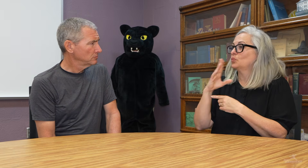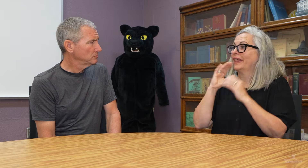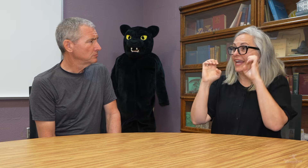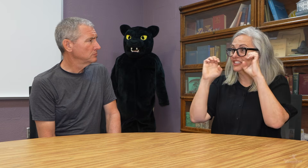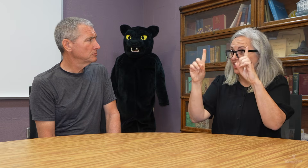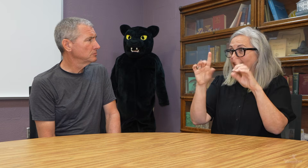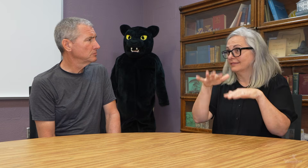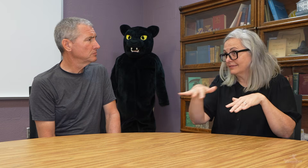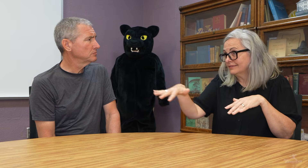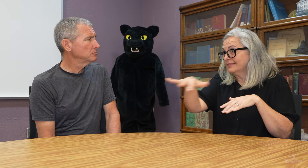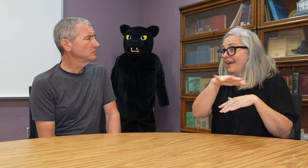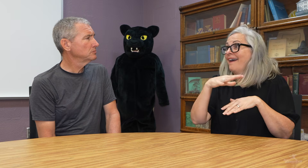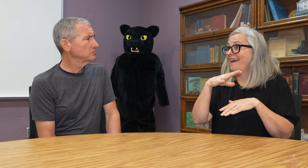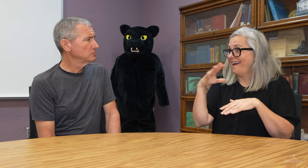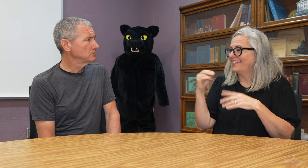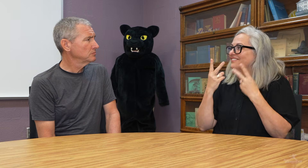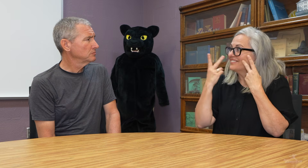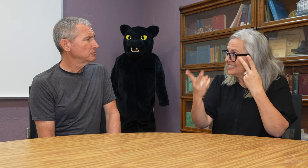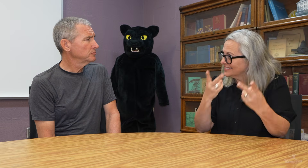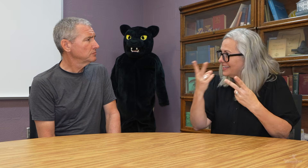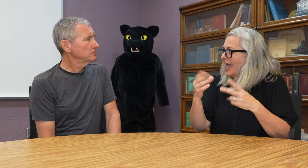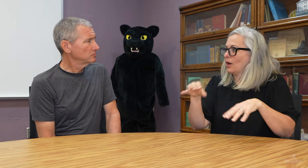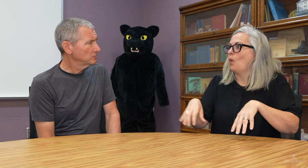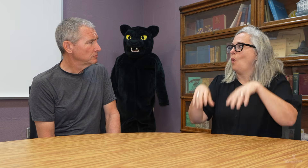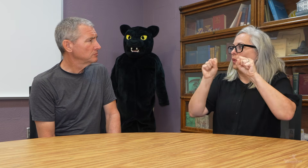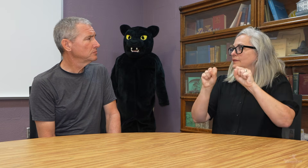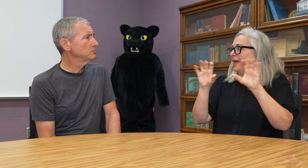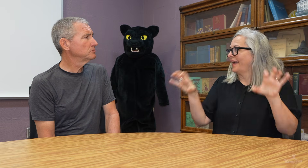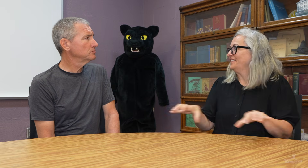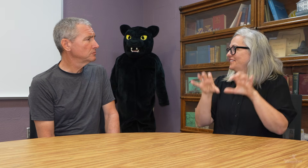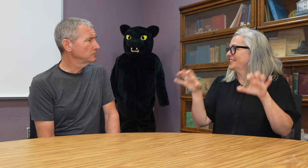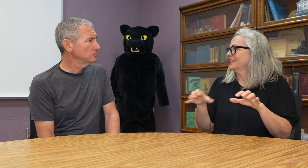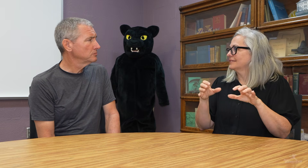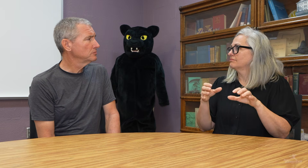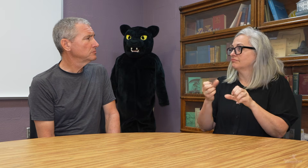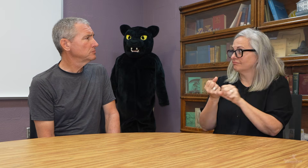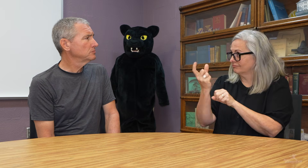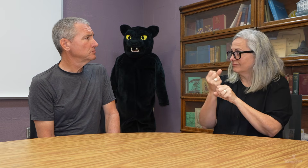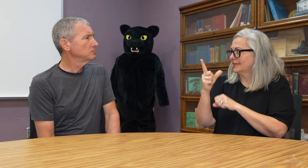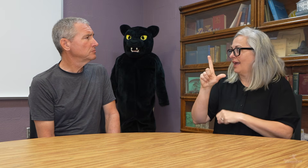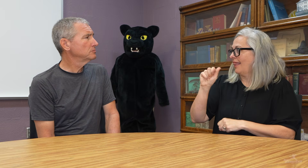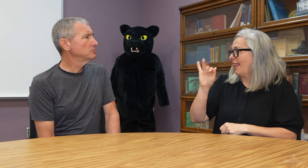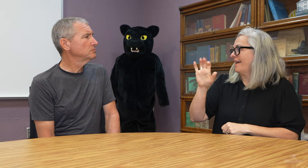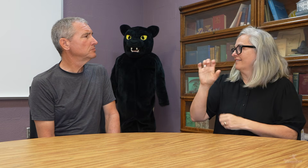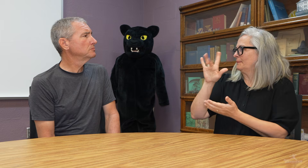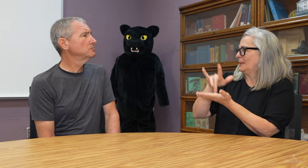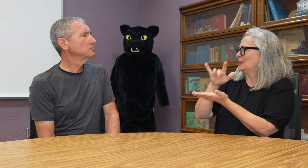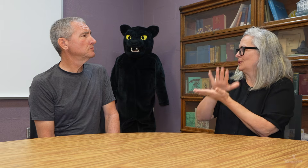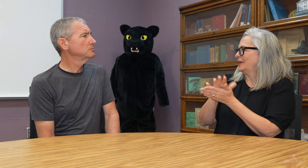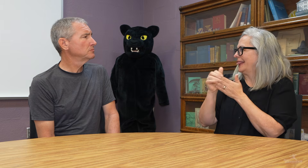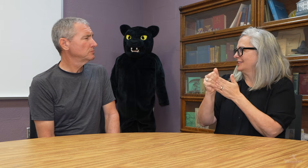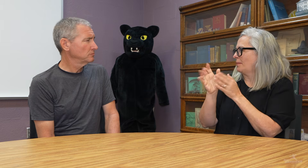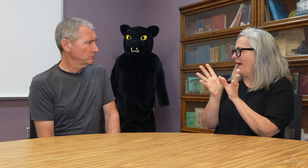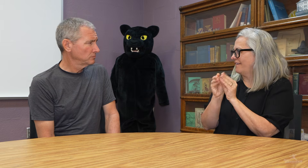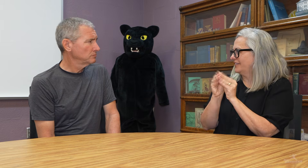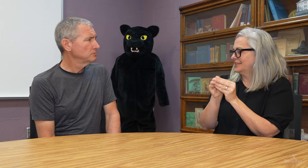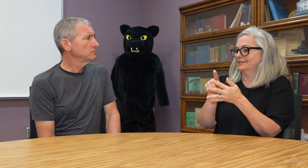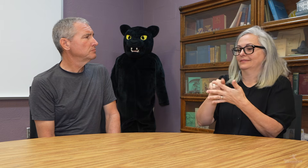It includes education, school visits, and hosting annual activities like the LIFE Middle School Leadership Conference,